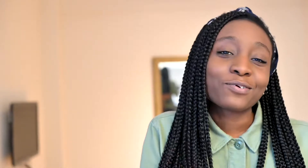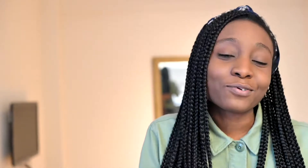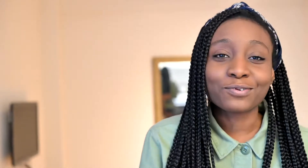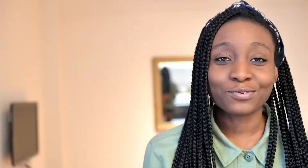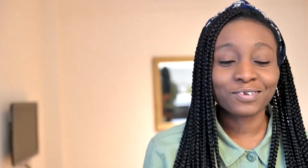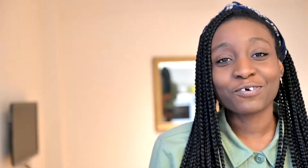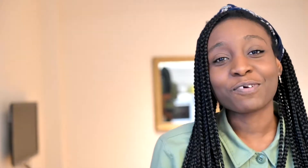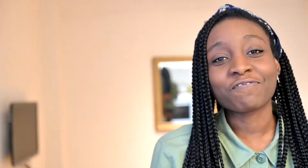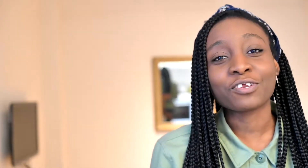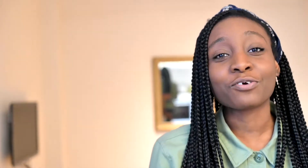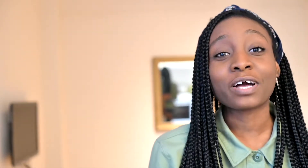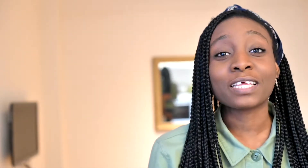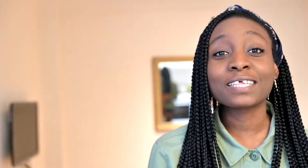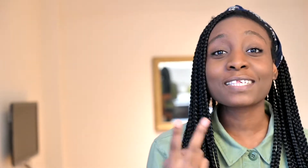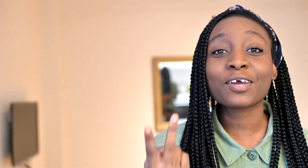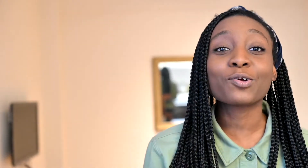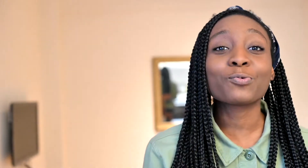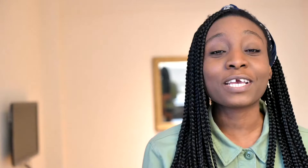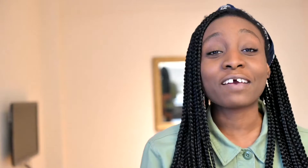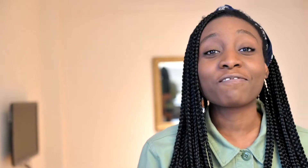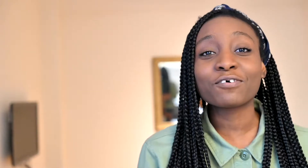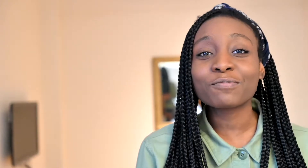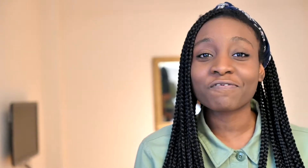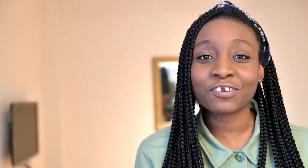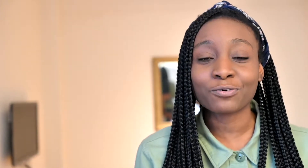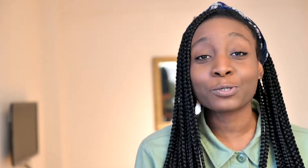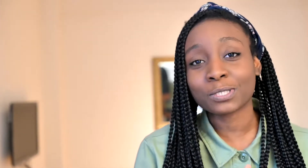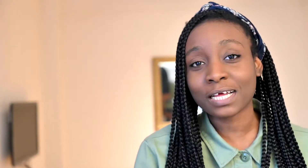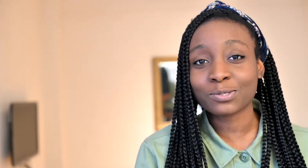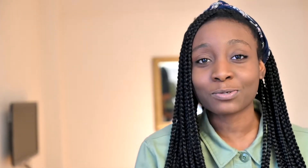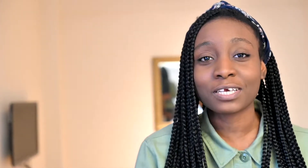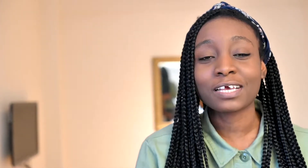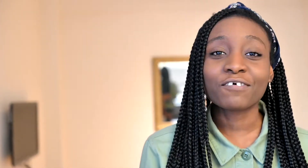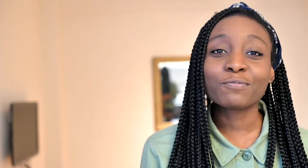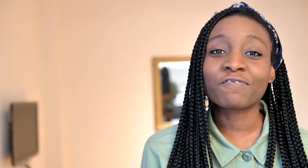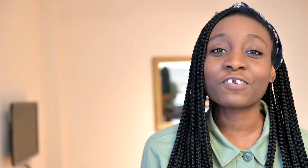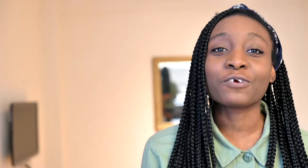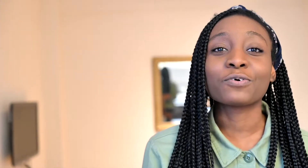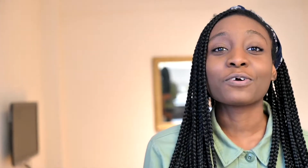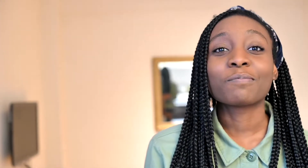couldn't film a video and then the second week, I filmed the video